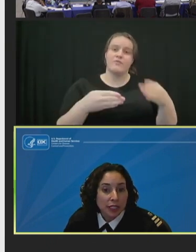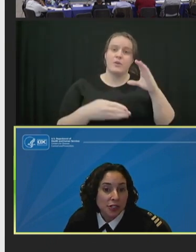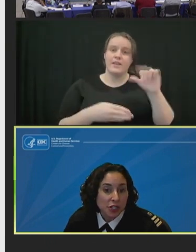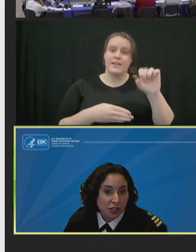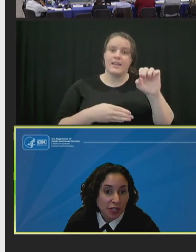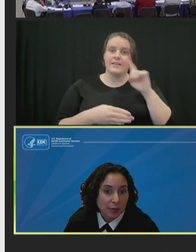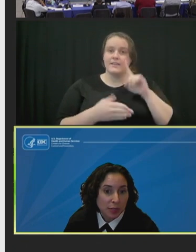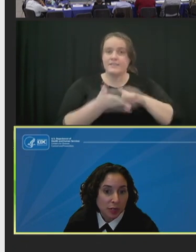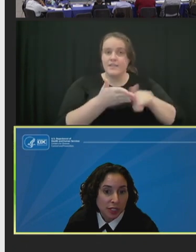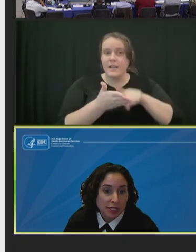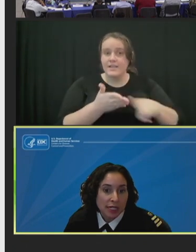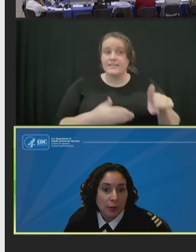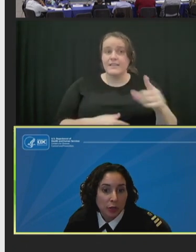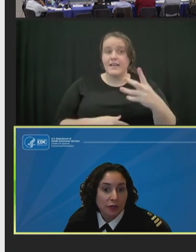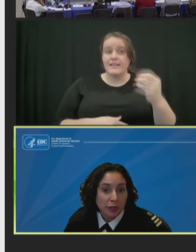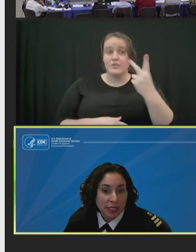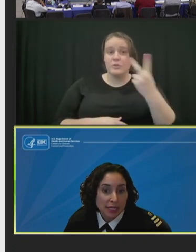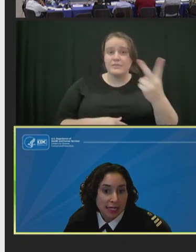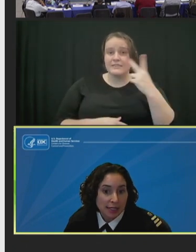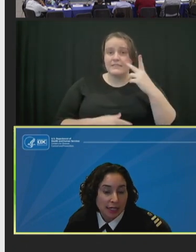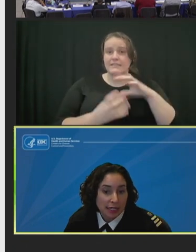interrelationships, which is the network-focused case studies,